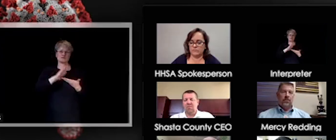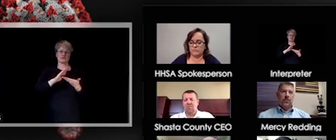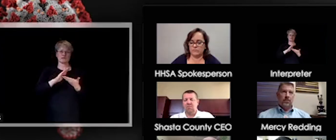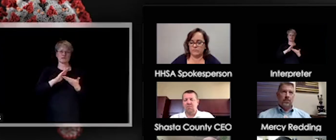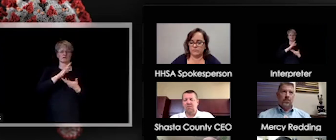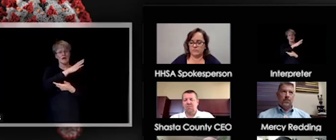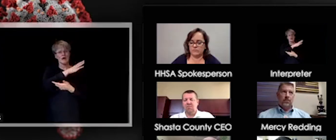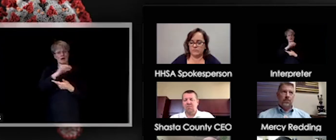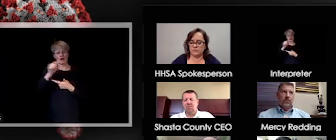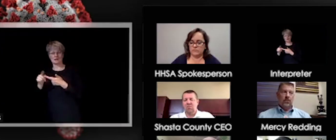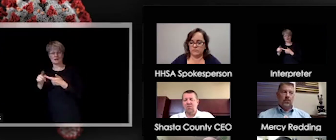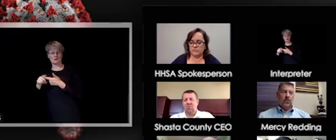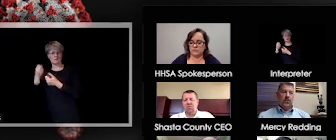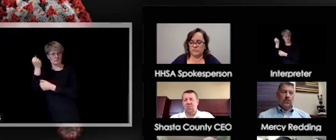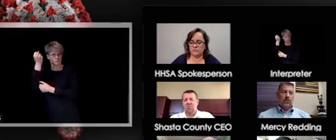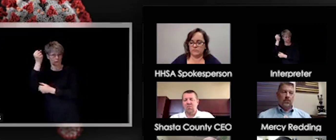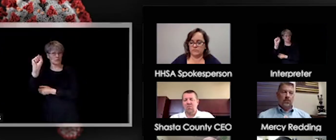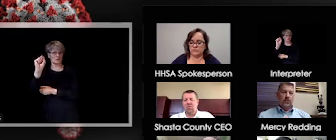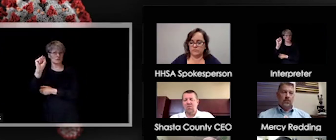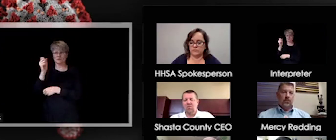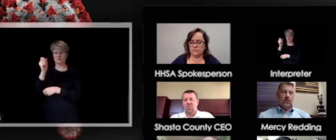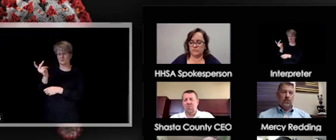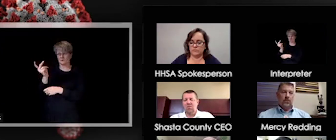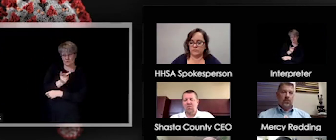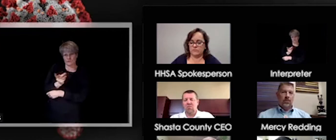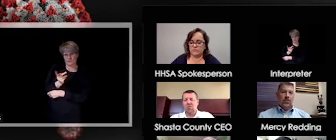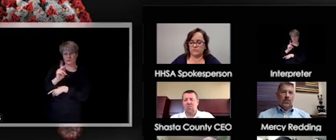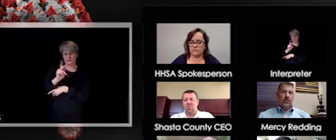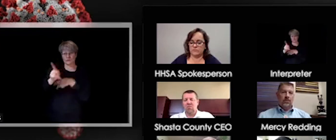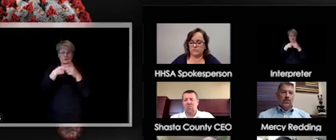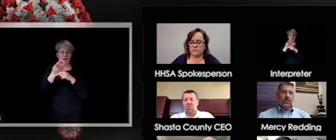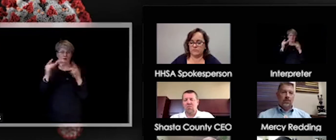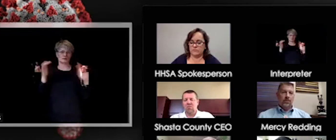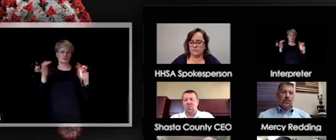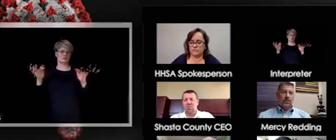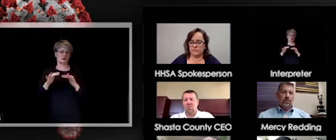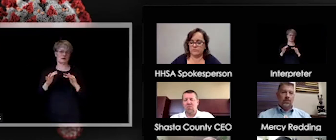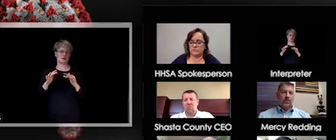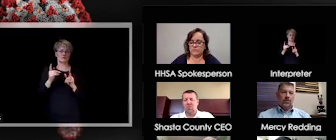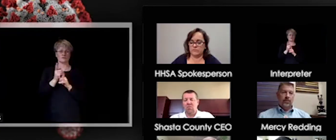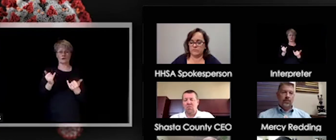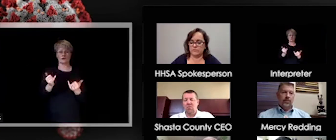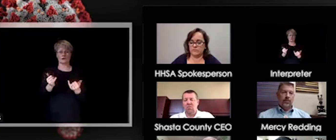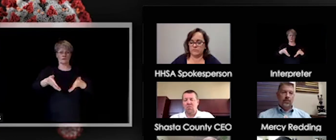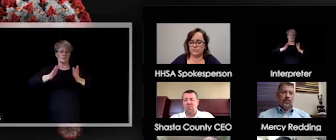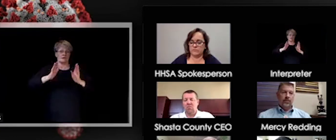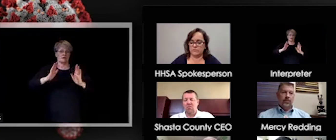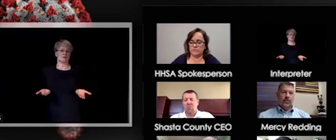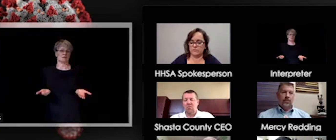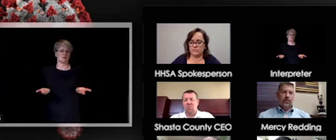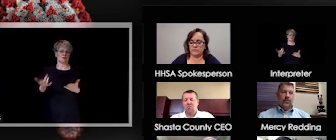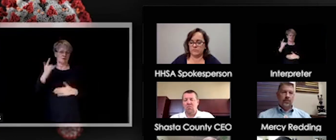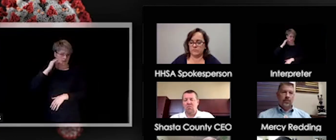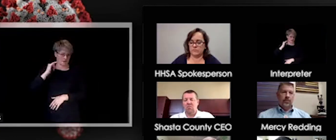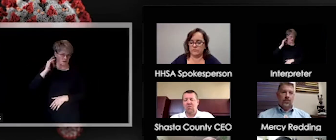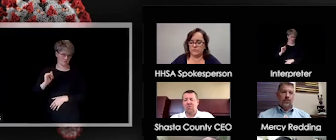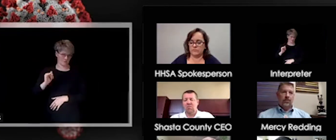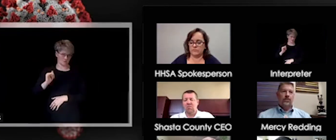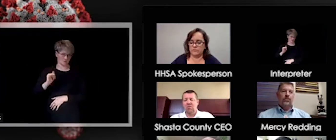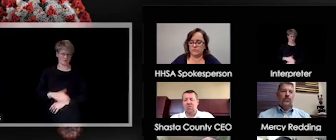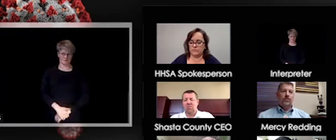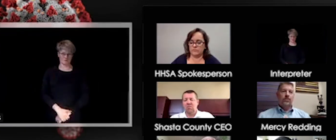that are currently allowed in California. In addition, there’s guidance as to the